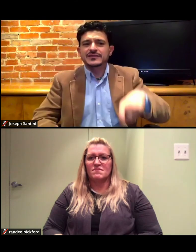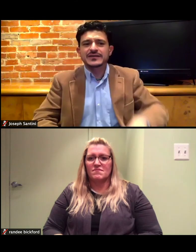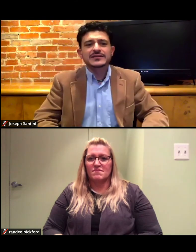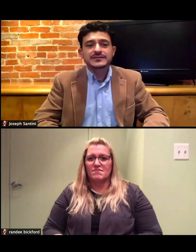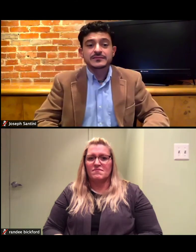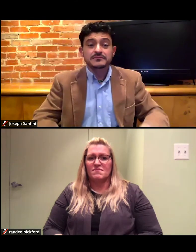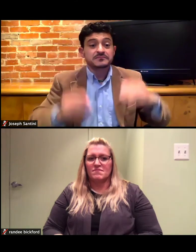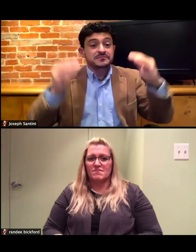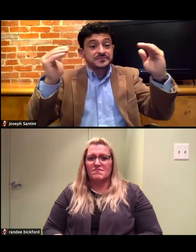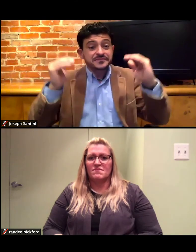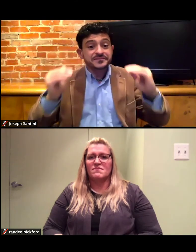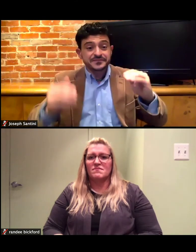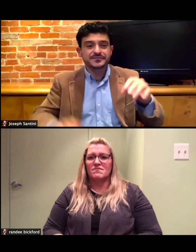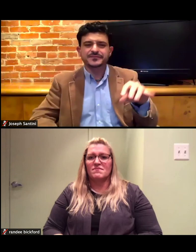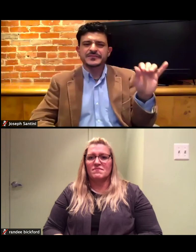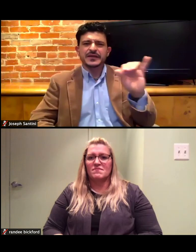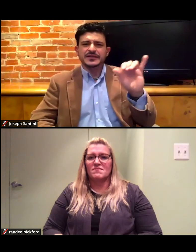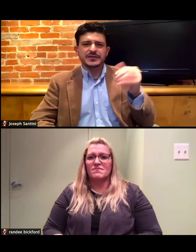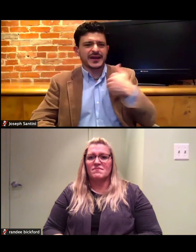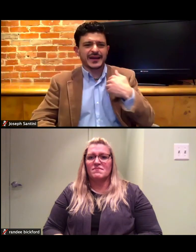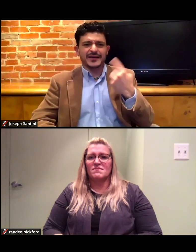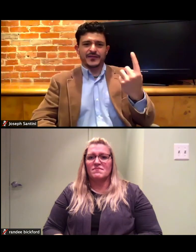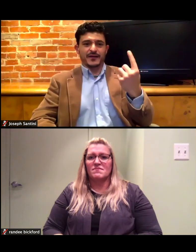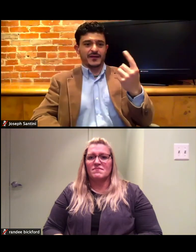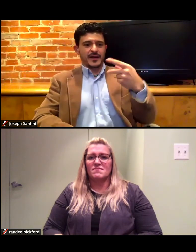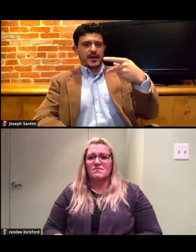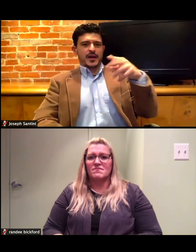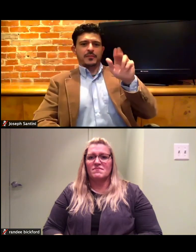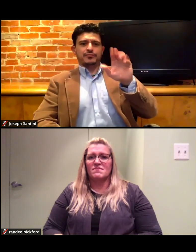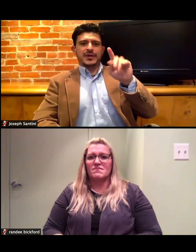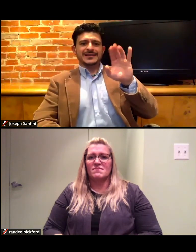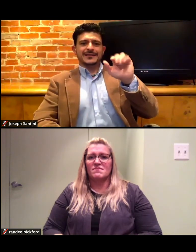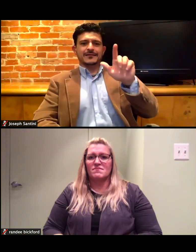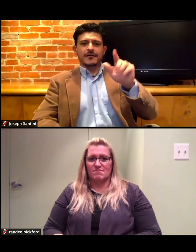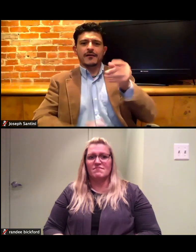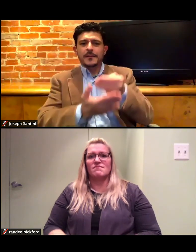and controlling financial management.